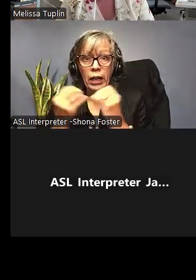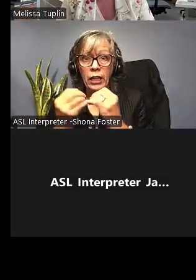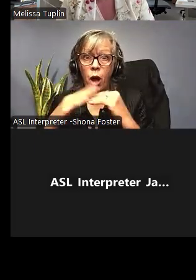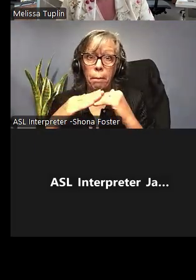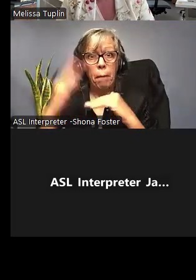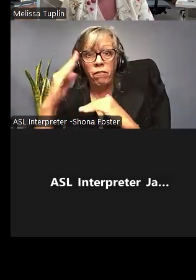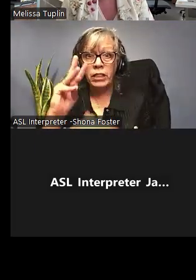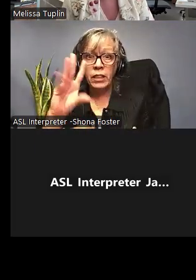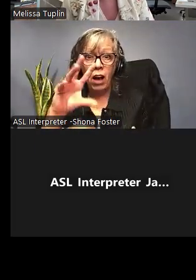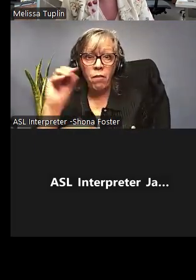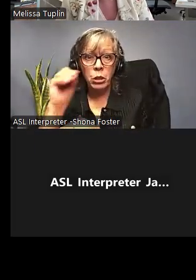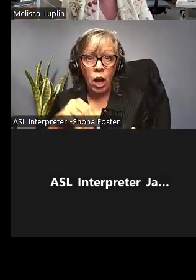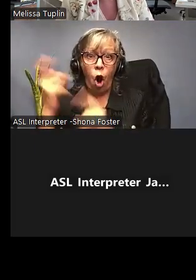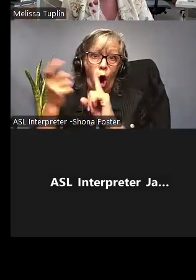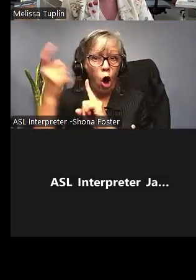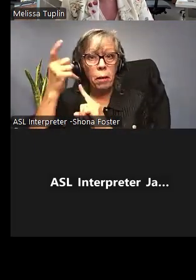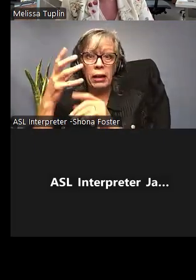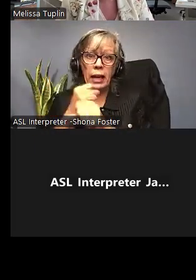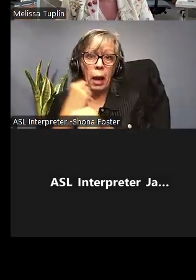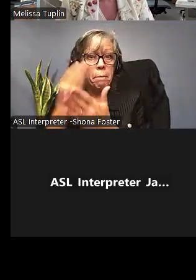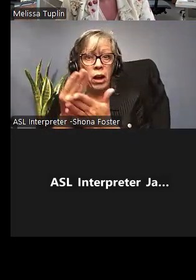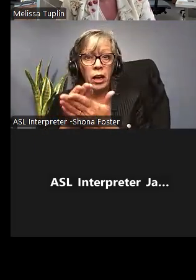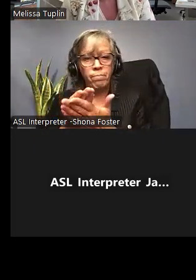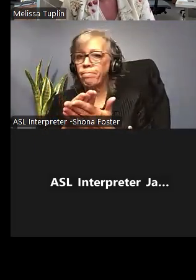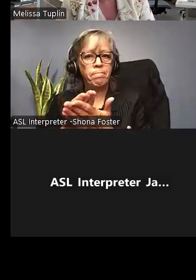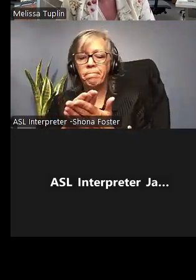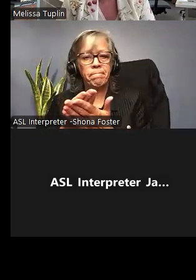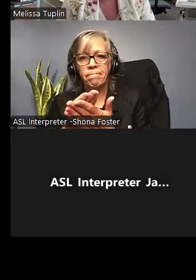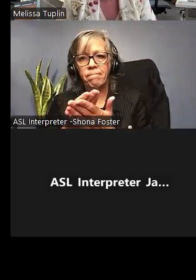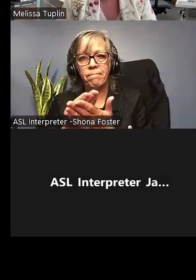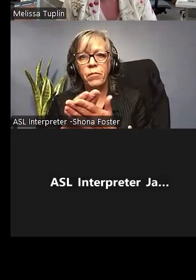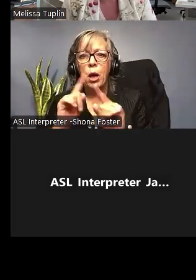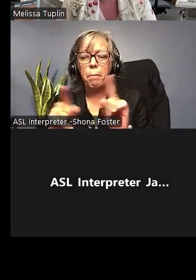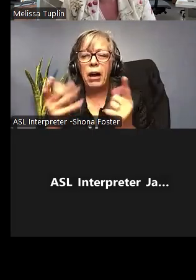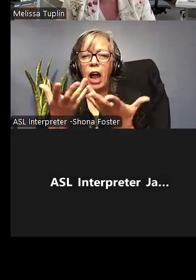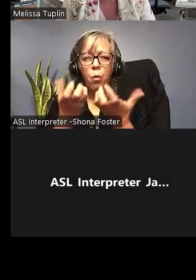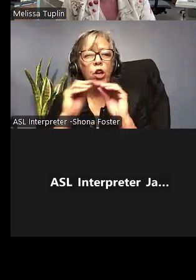65 per cent will automatically receive funding, and I do want to be really transparent and set